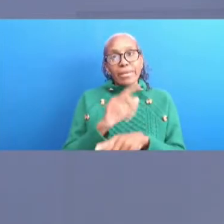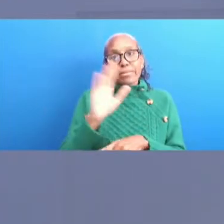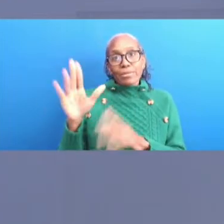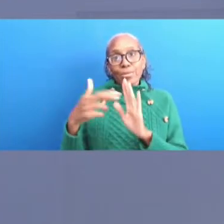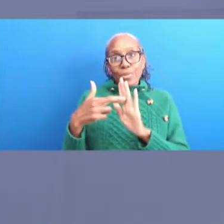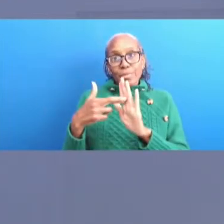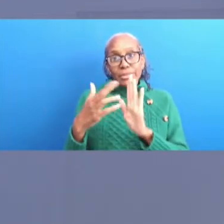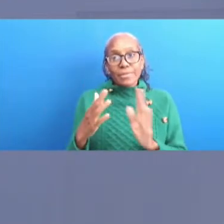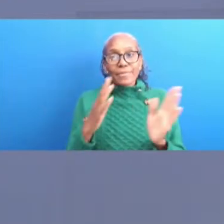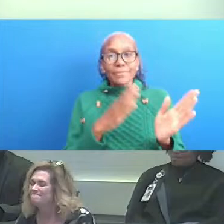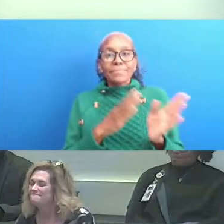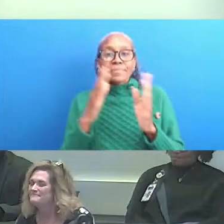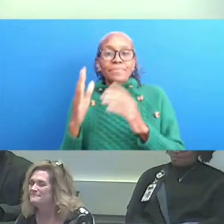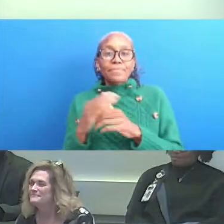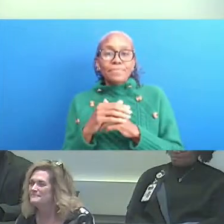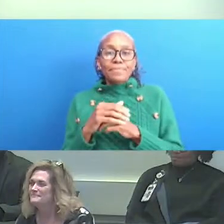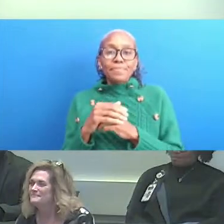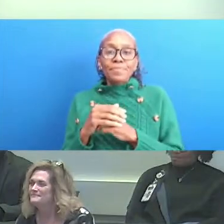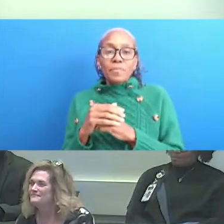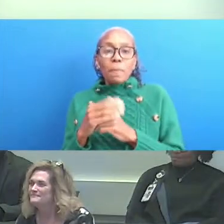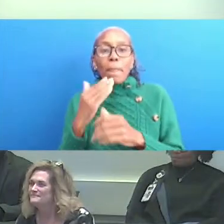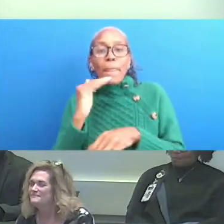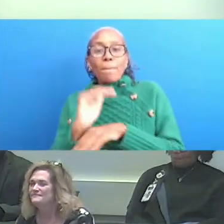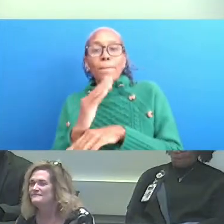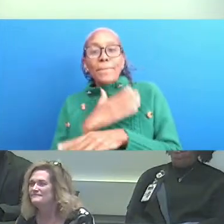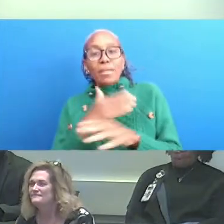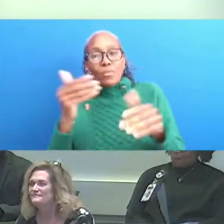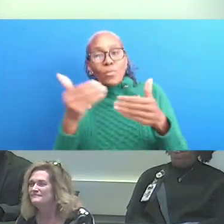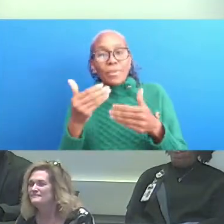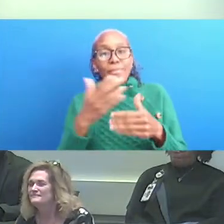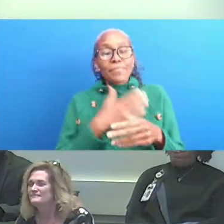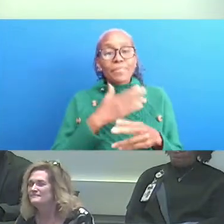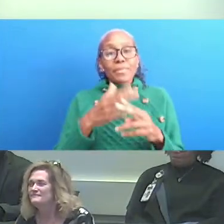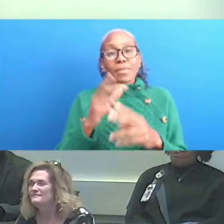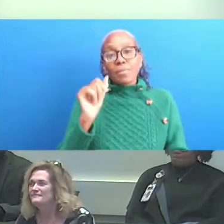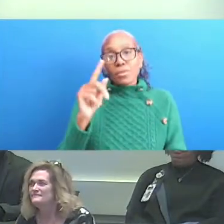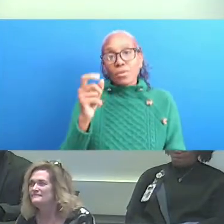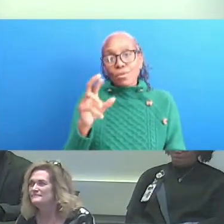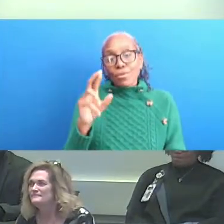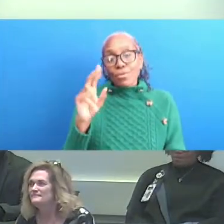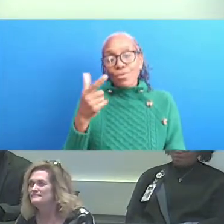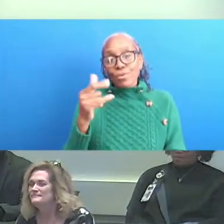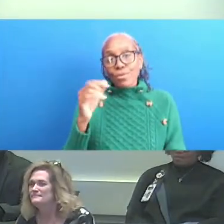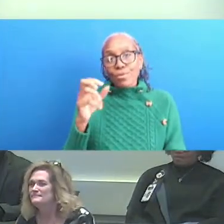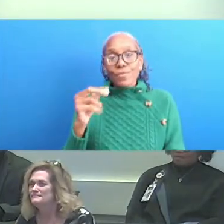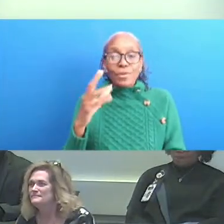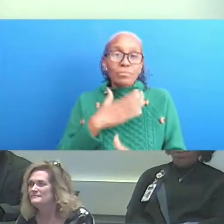DISTRICT TWO AND I'M GRATEFUL THAT THEY HAVE SELECTED ME AS